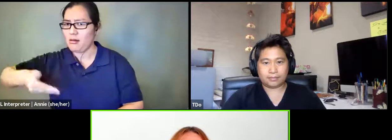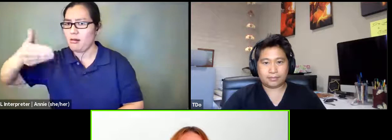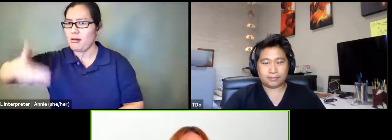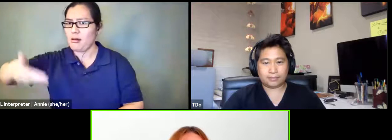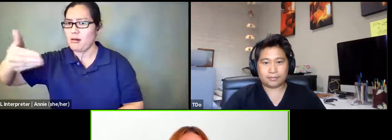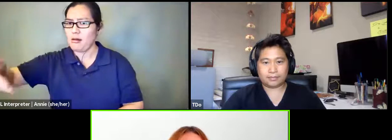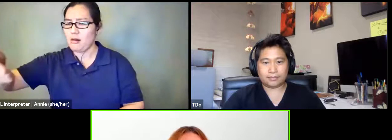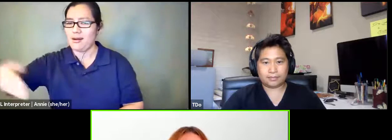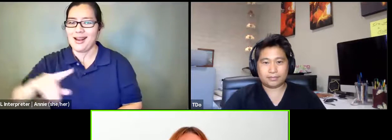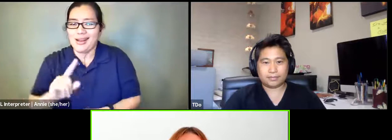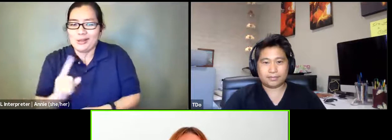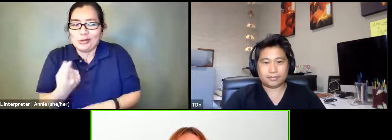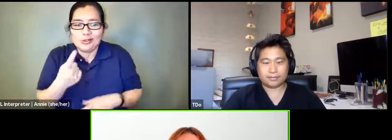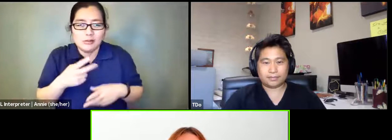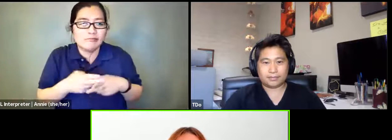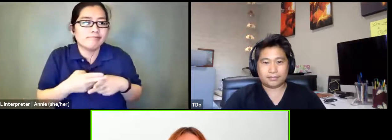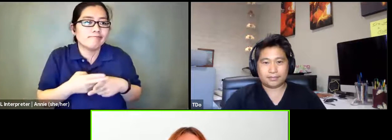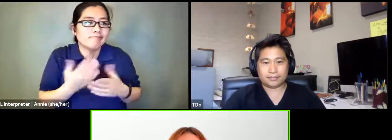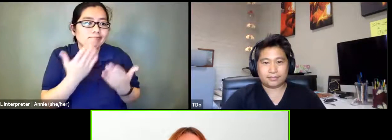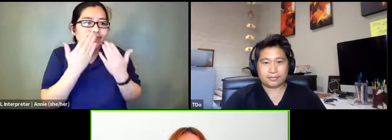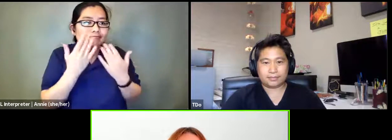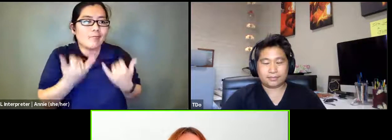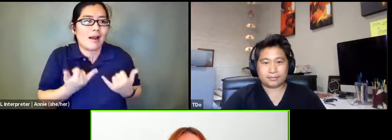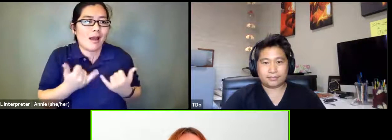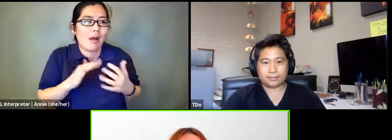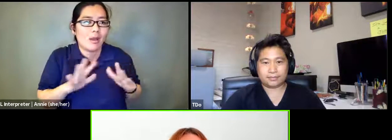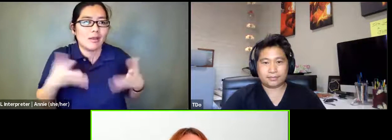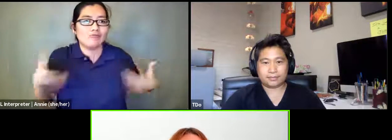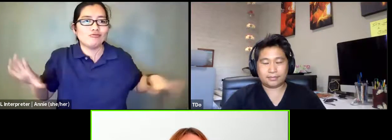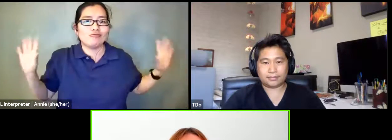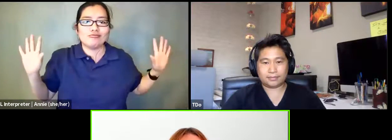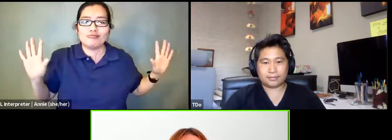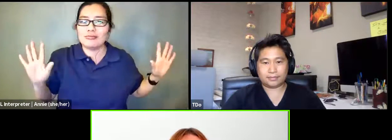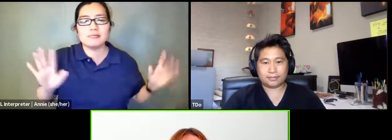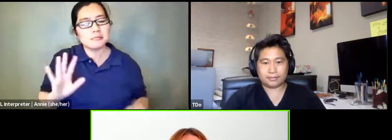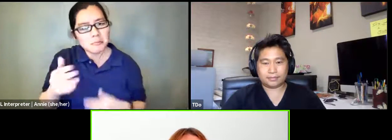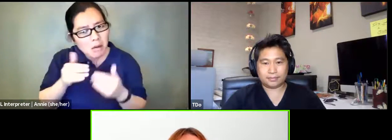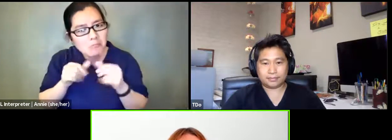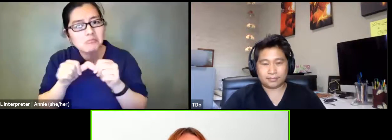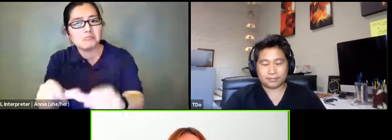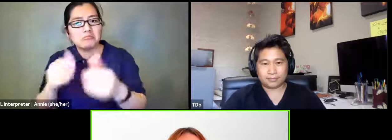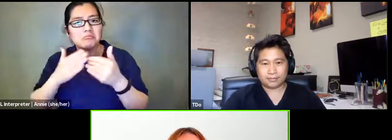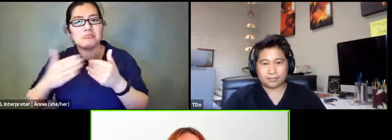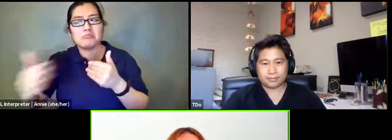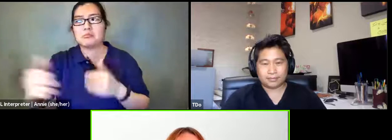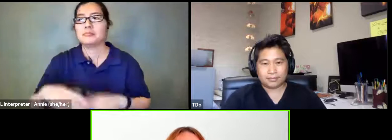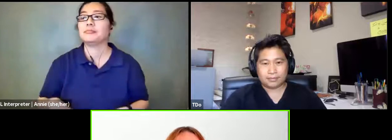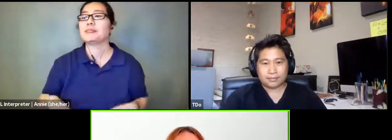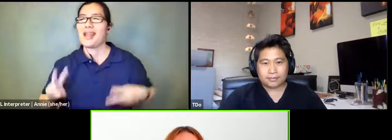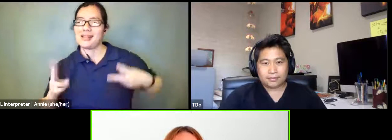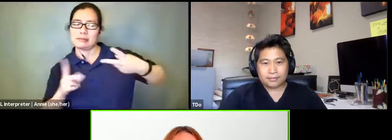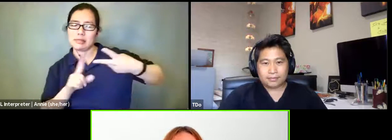conversations?’ And then the secondary question is, ‘we are a global company so